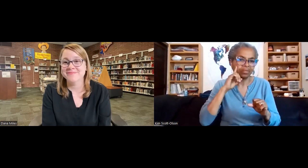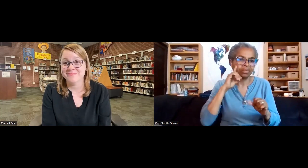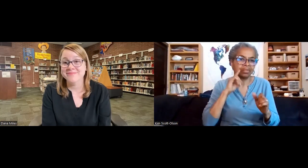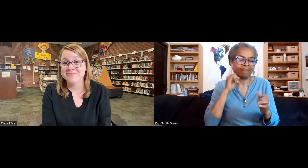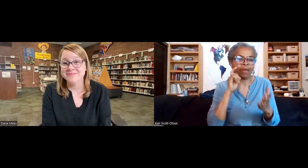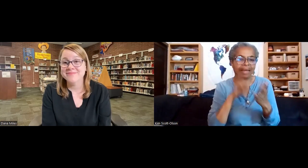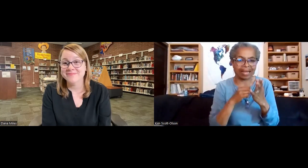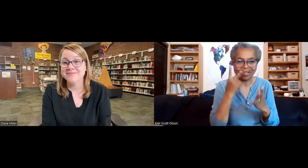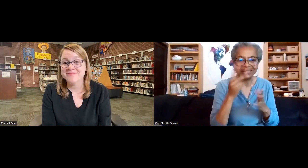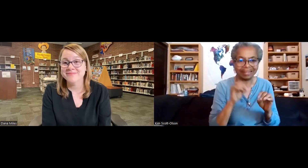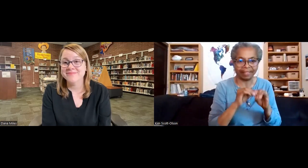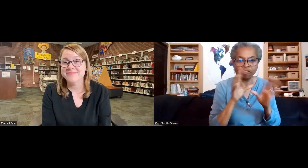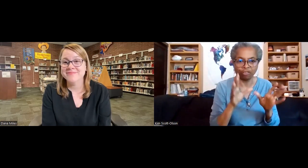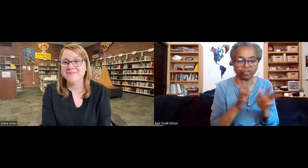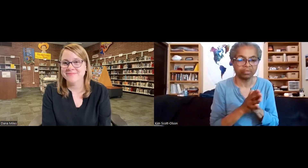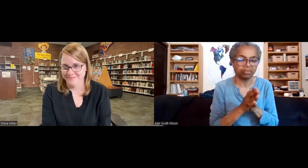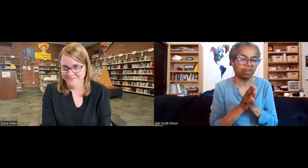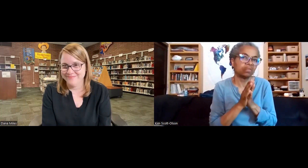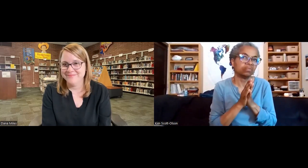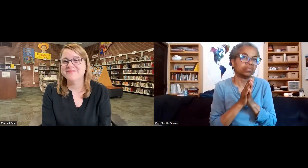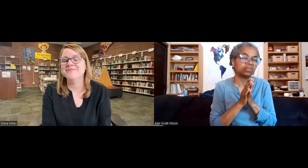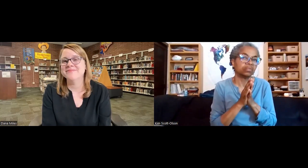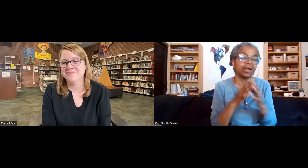to make it visually clear for Deaf students.